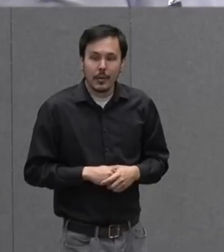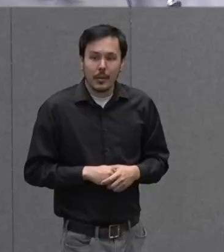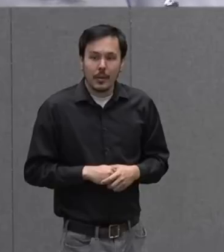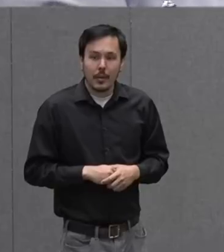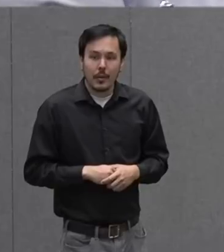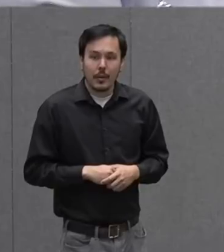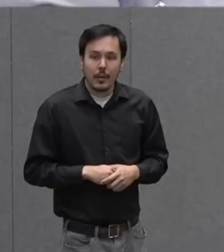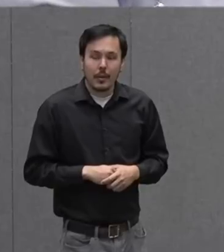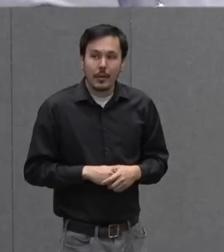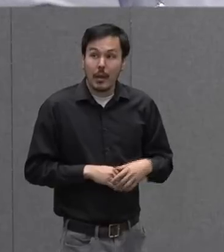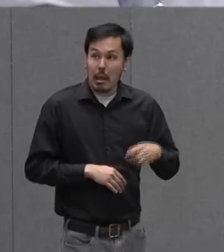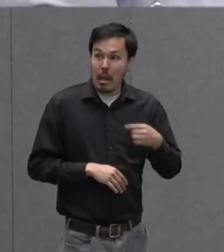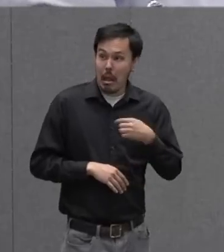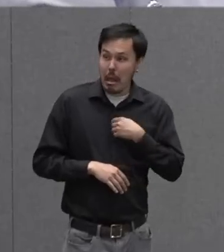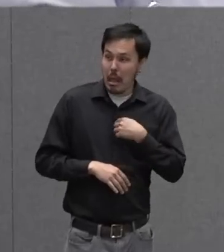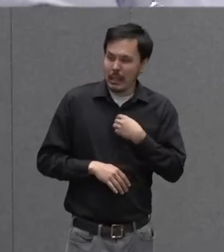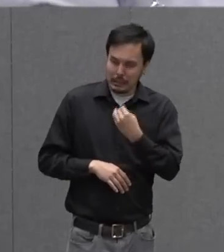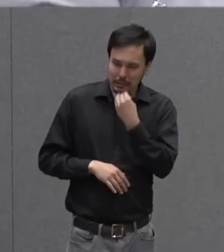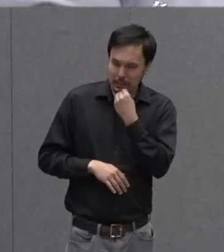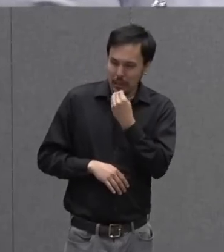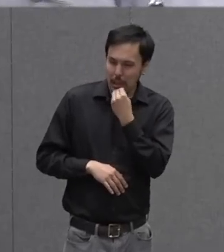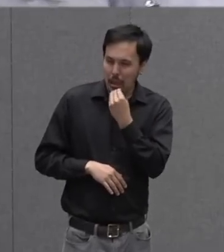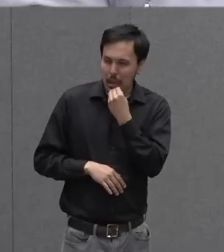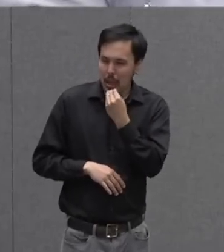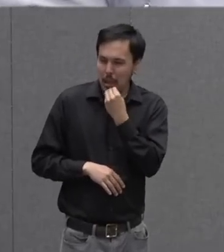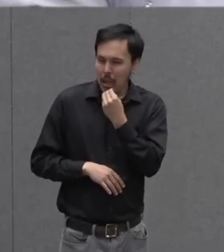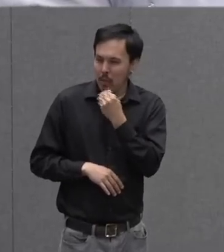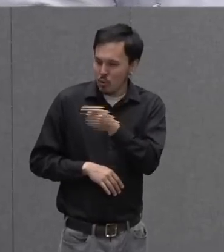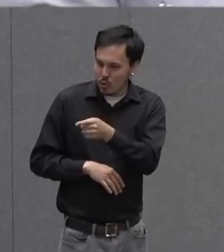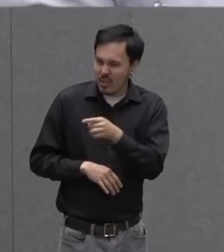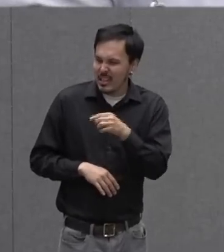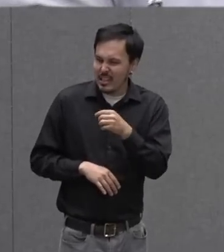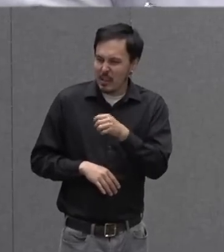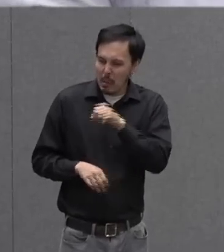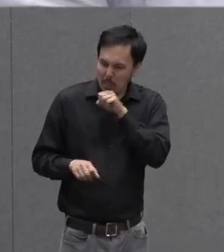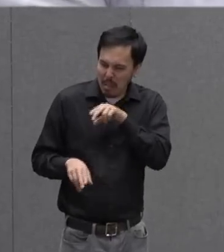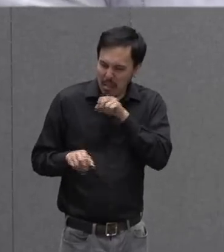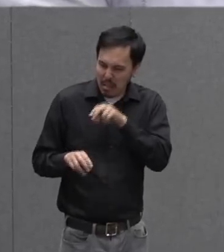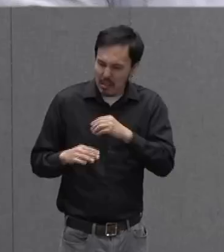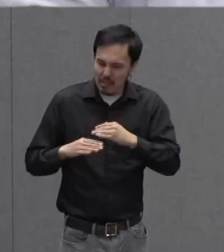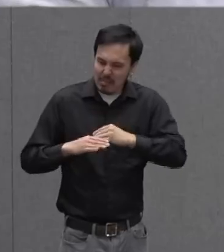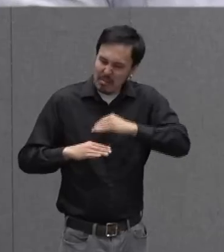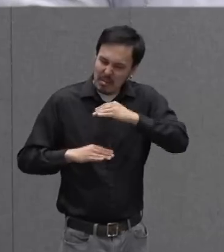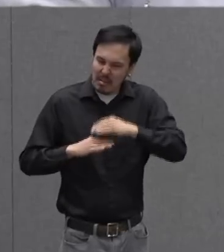I gobble up the likes of you and spit them out every day, little paper.